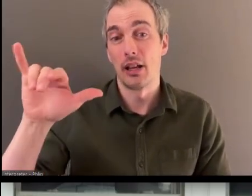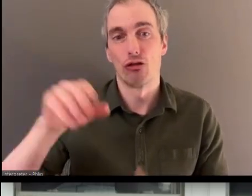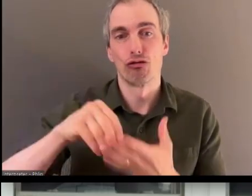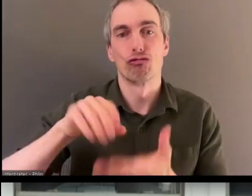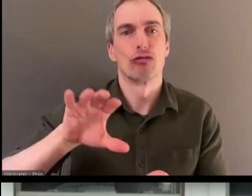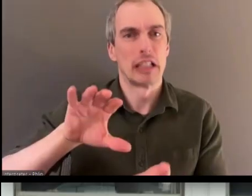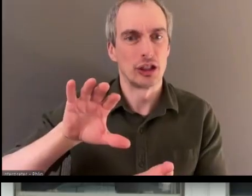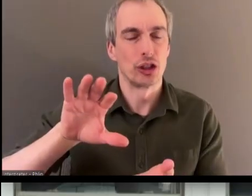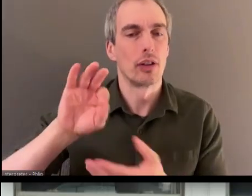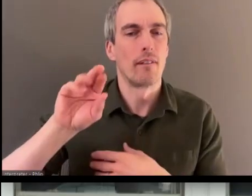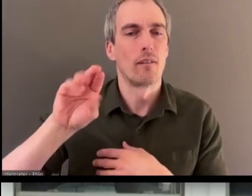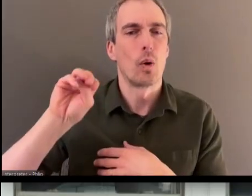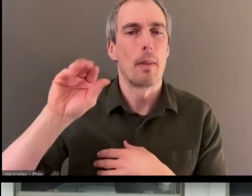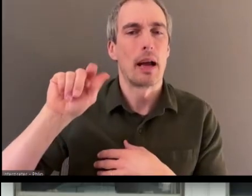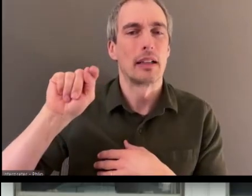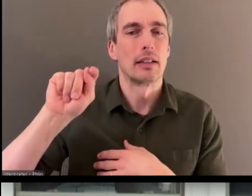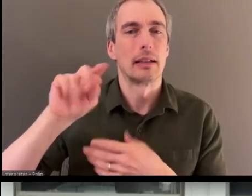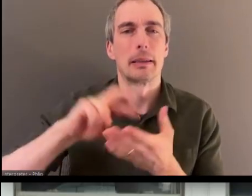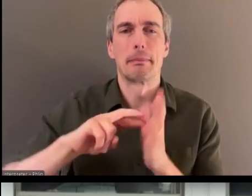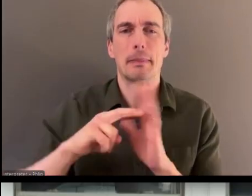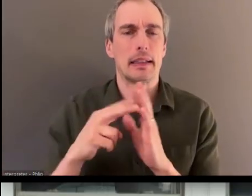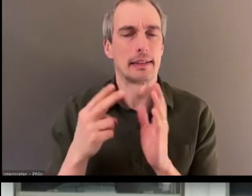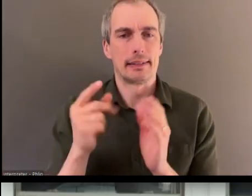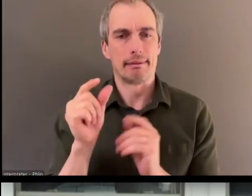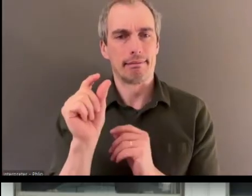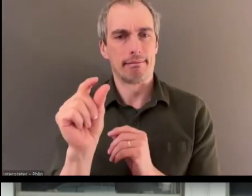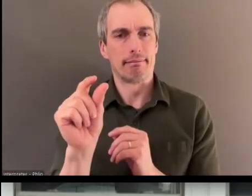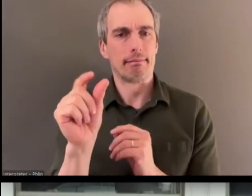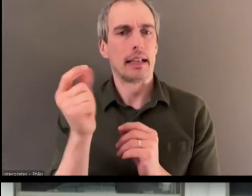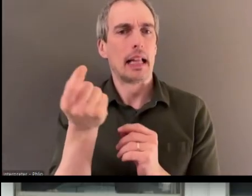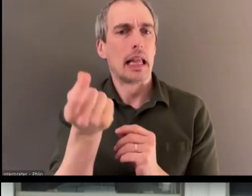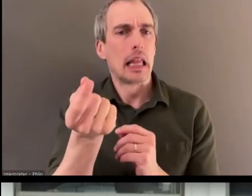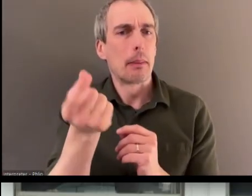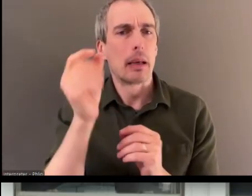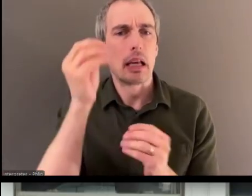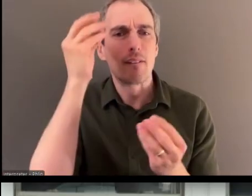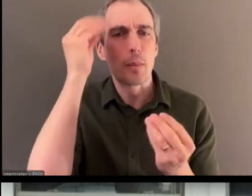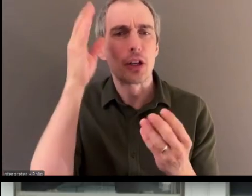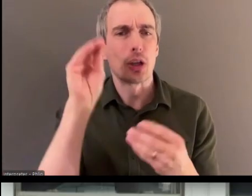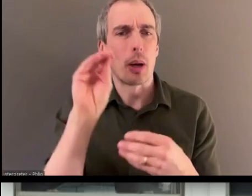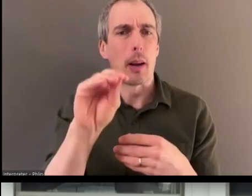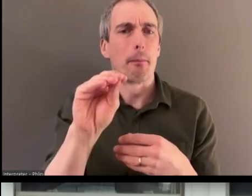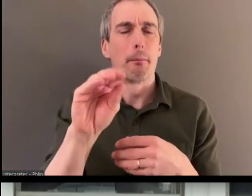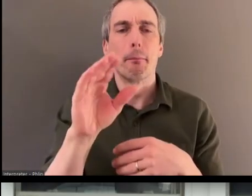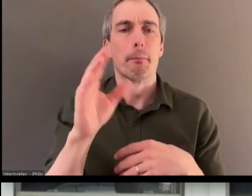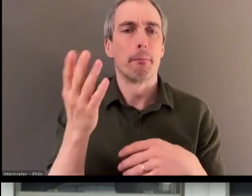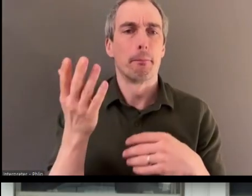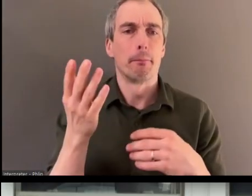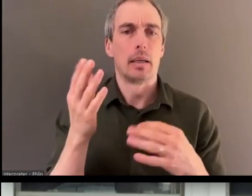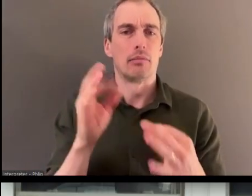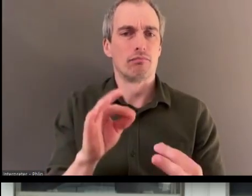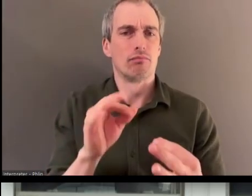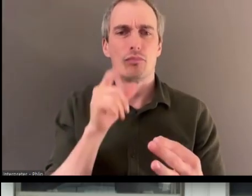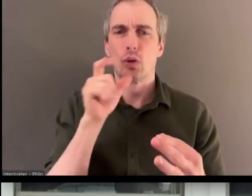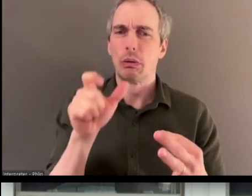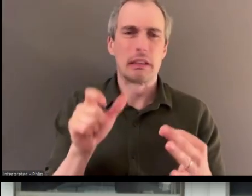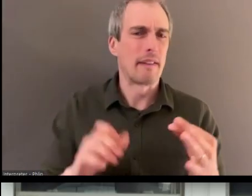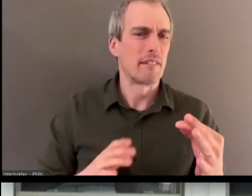You don't need really fancy HTML tags to represent the same things. It's very efficient on how we convey this information.